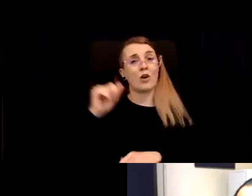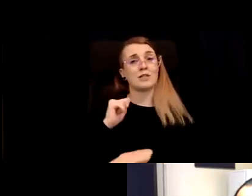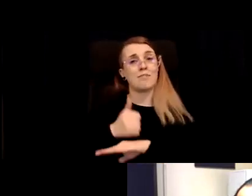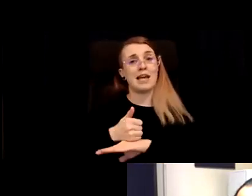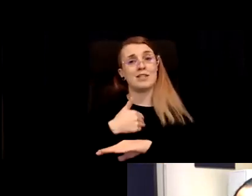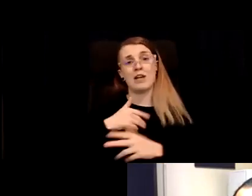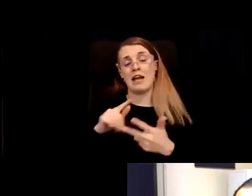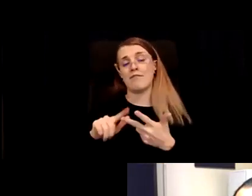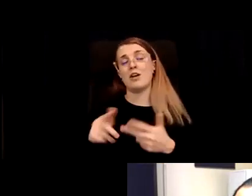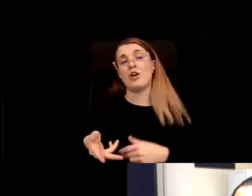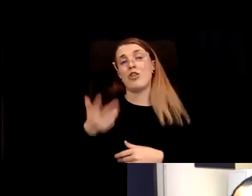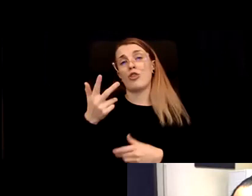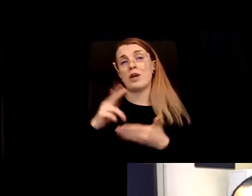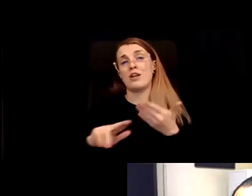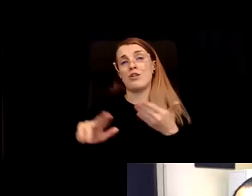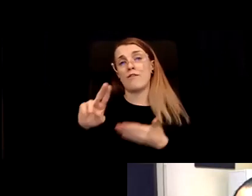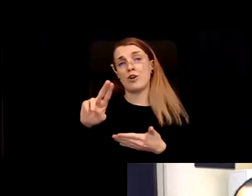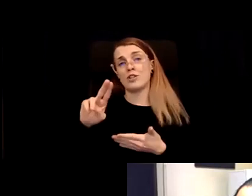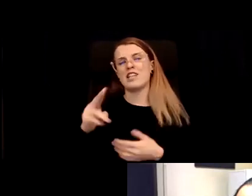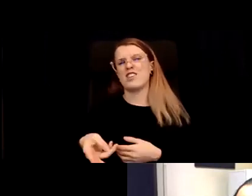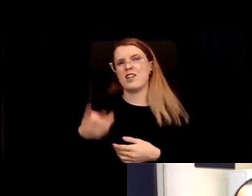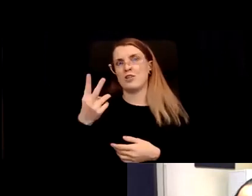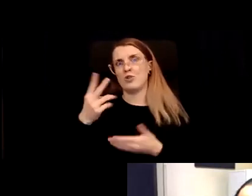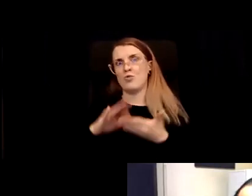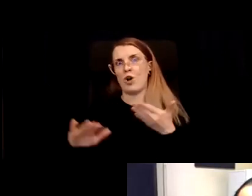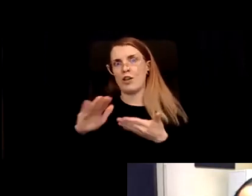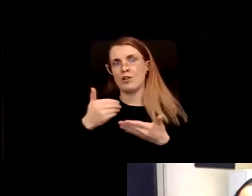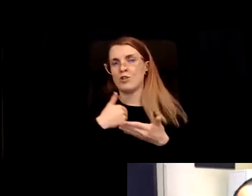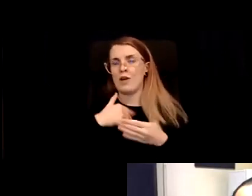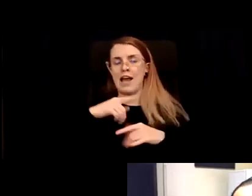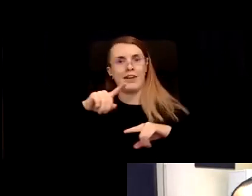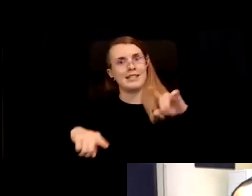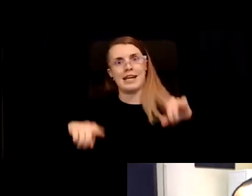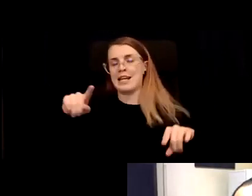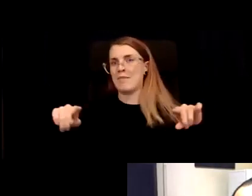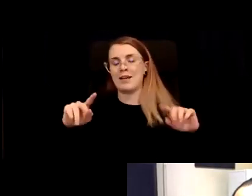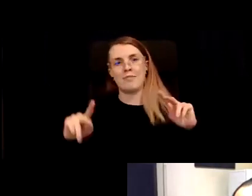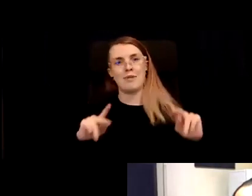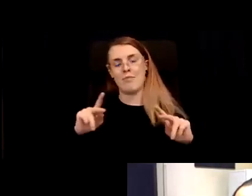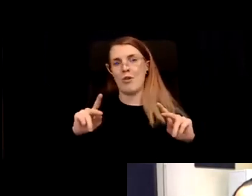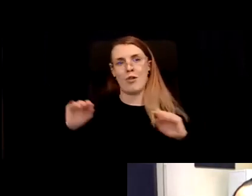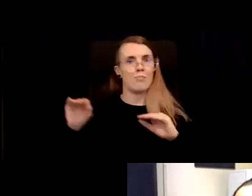three colleges, so we have a really dynamic population of people moving in and out often.